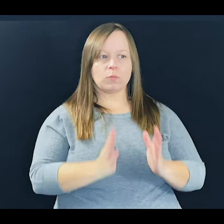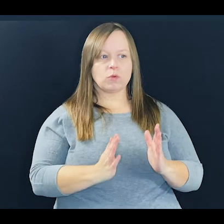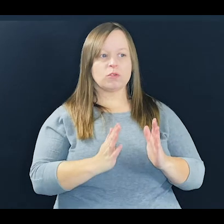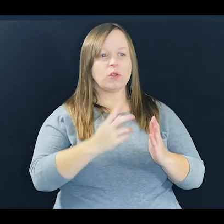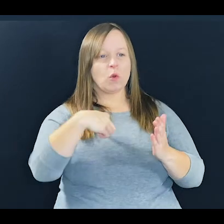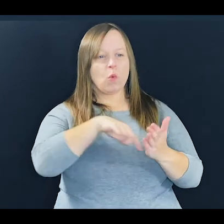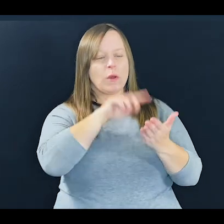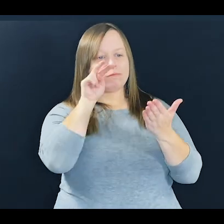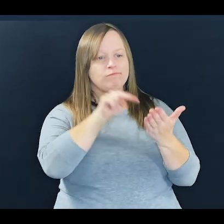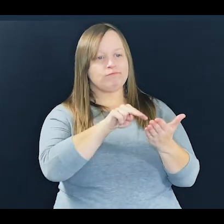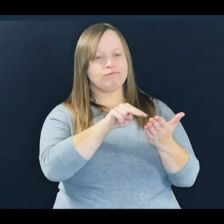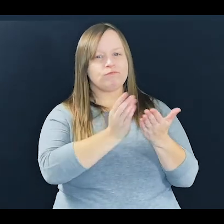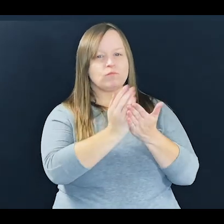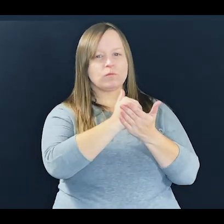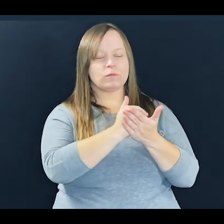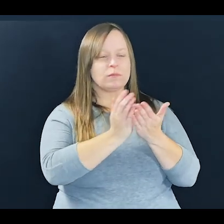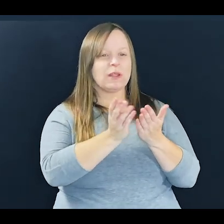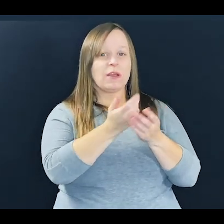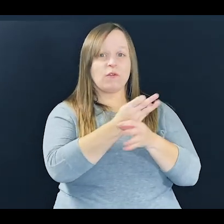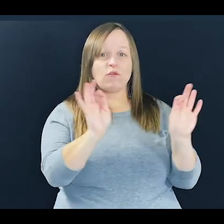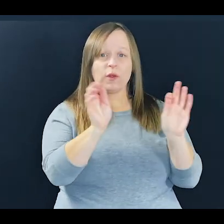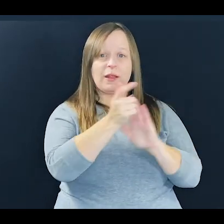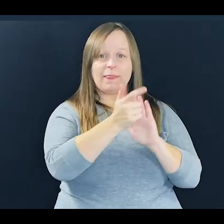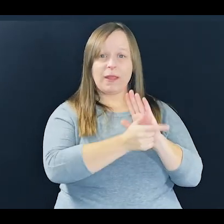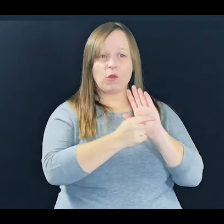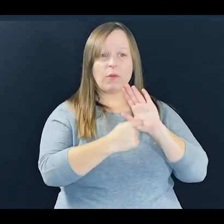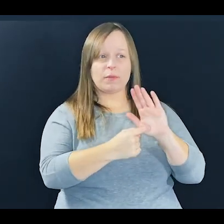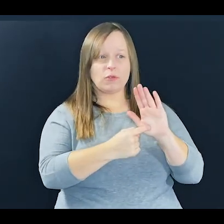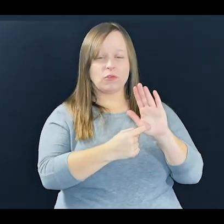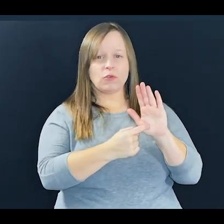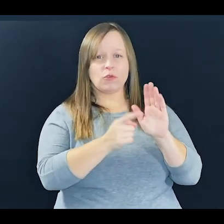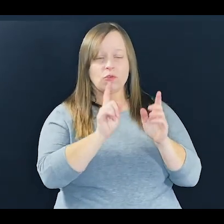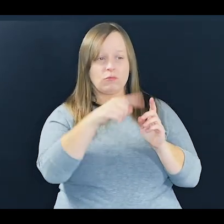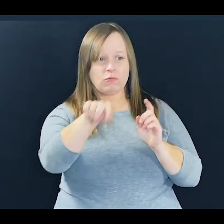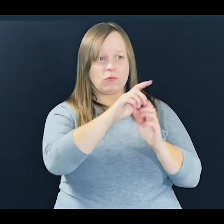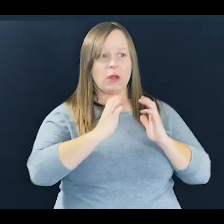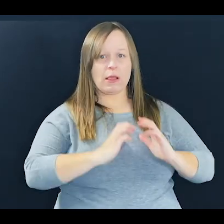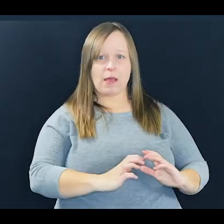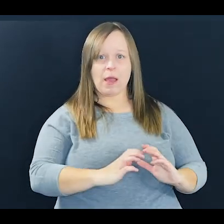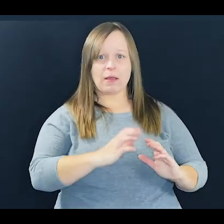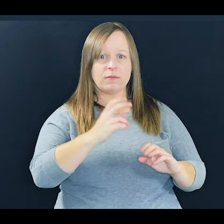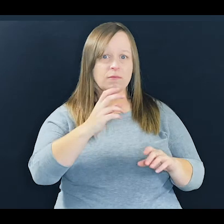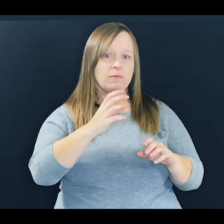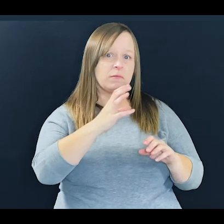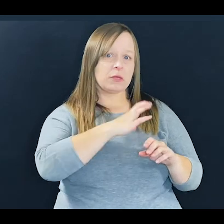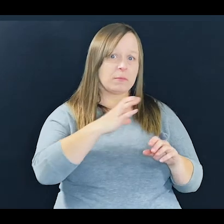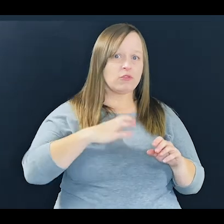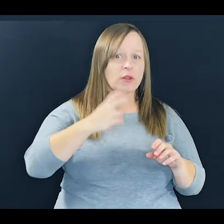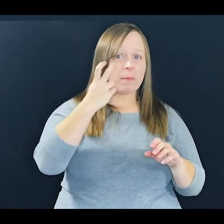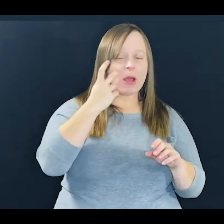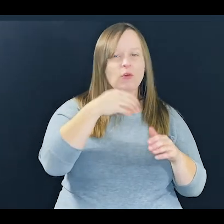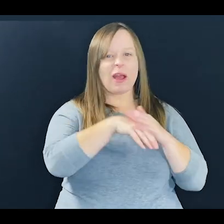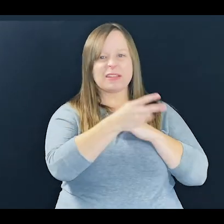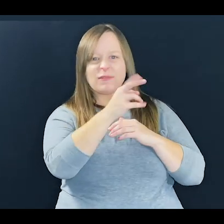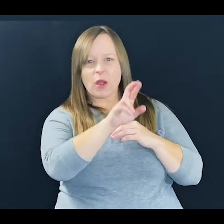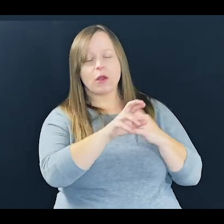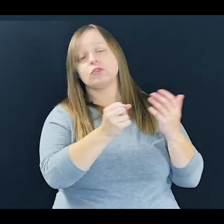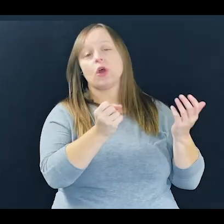The Client Assistance Program offers free legal representation to clients of the Commission for the Blind or ACCES-VR.